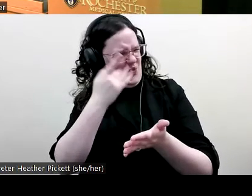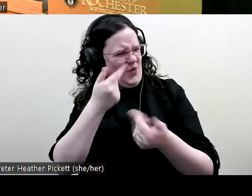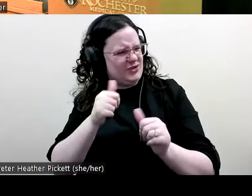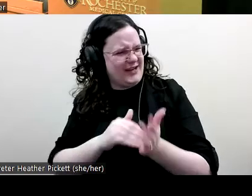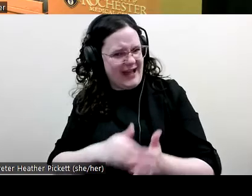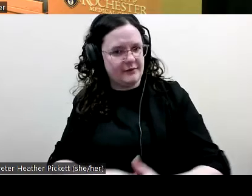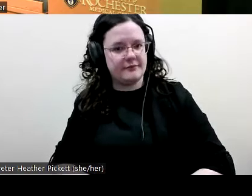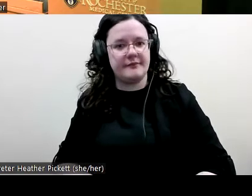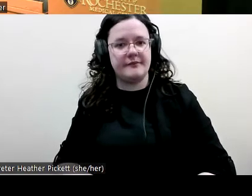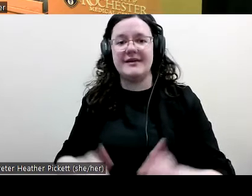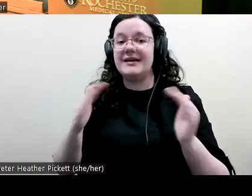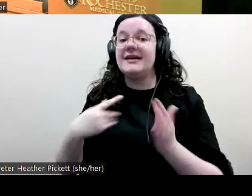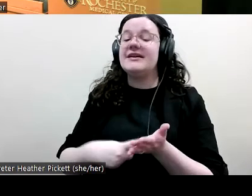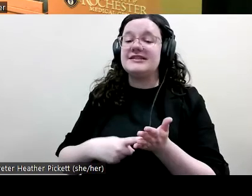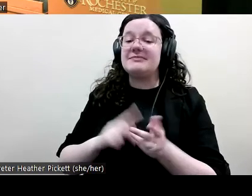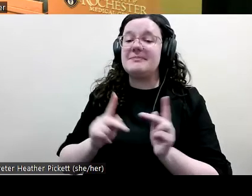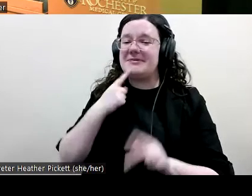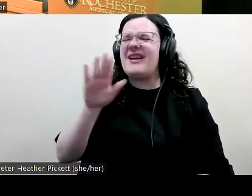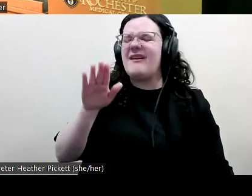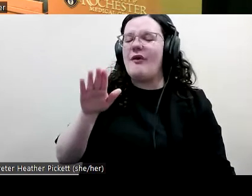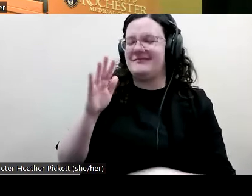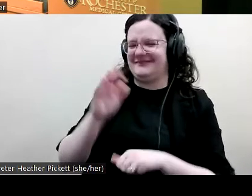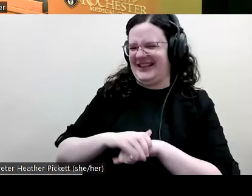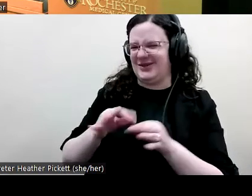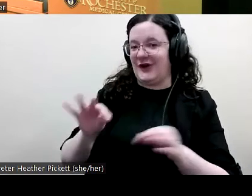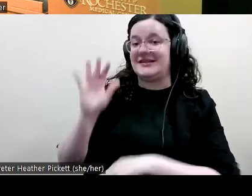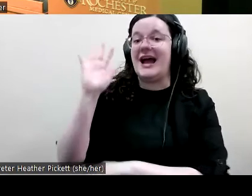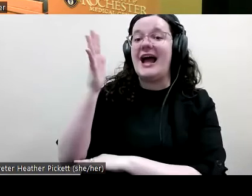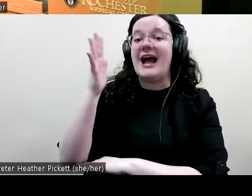from the tree this family is dysfunctional but again when you have a loved one with a serious